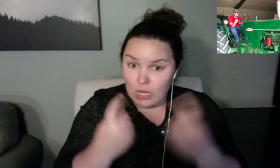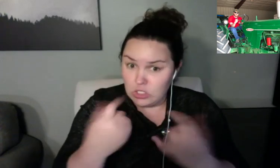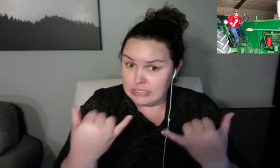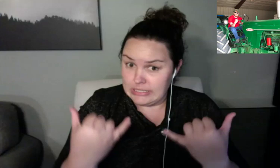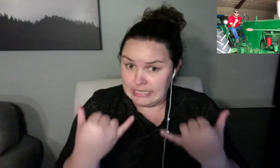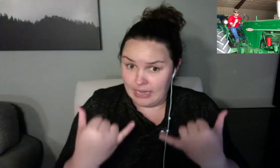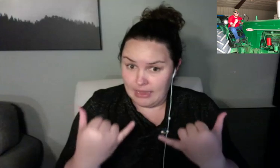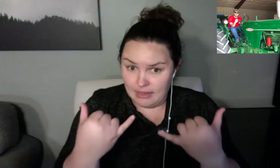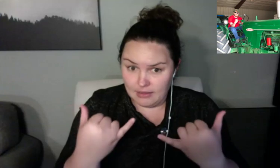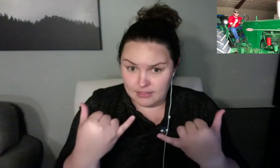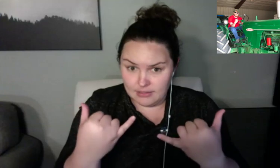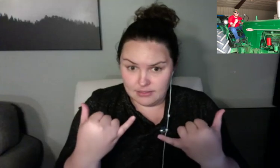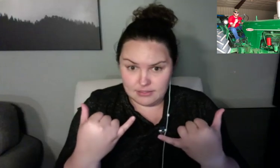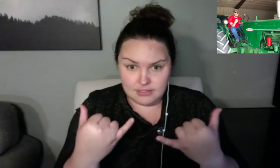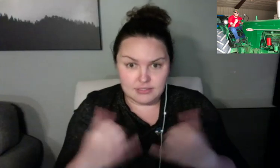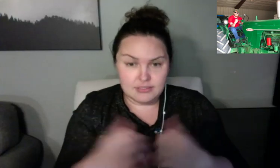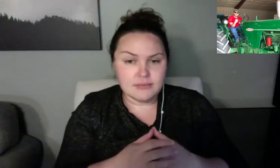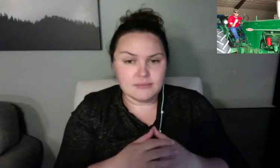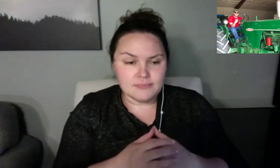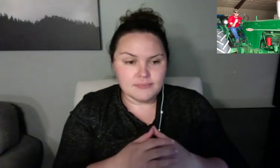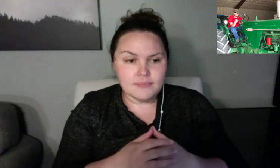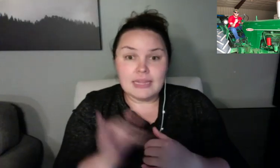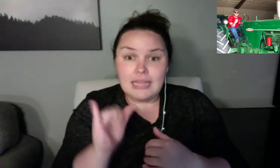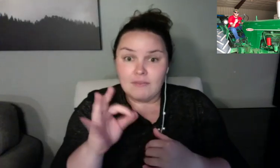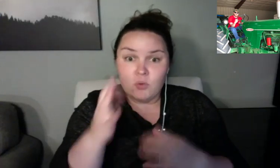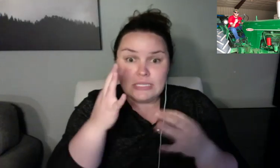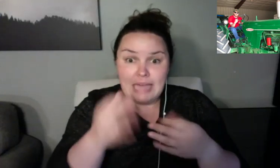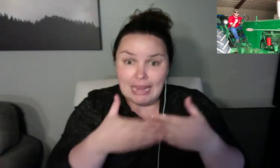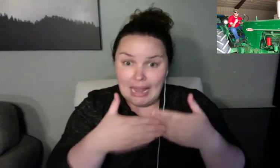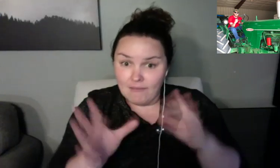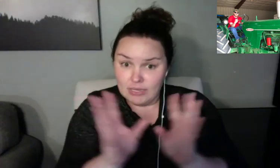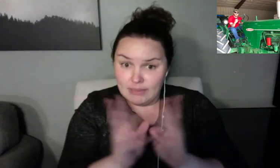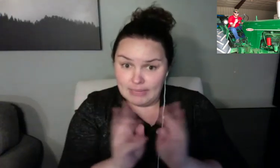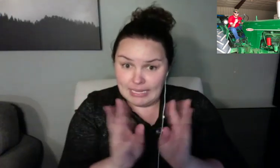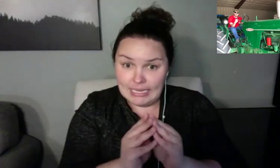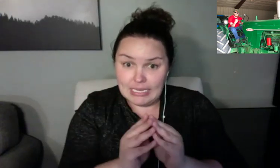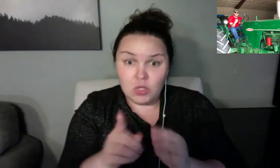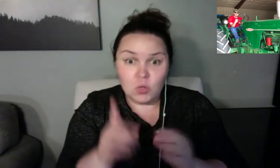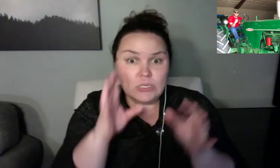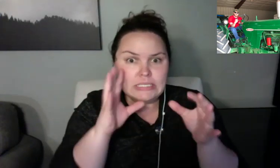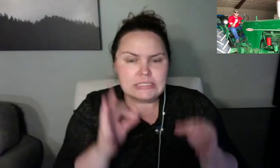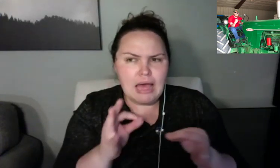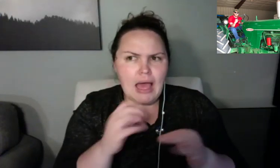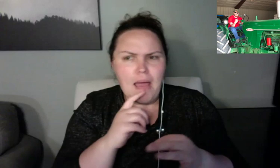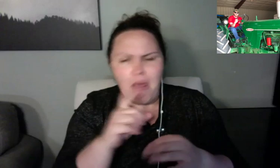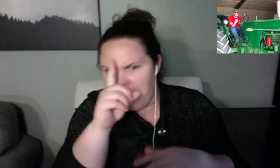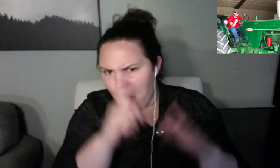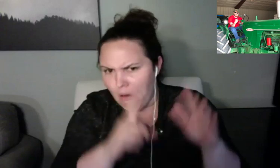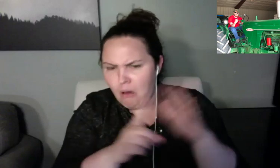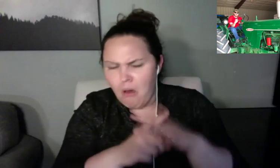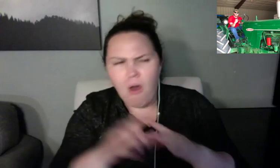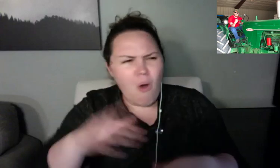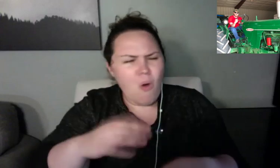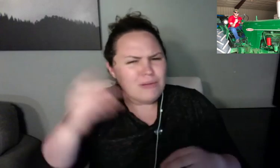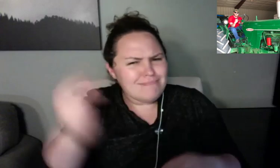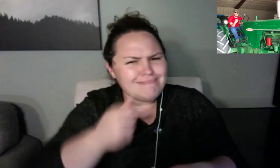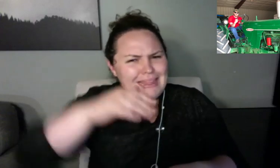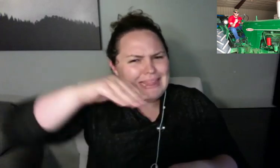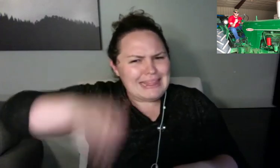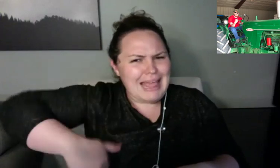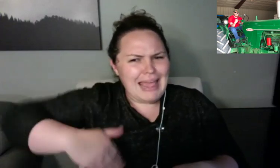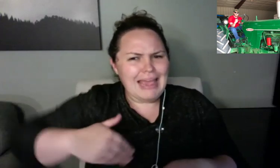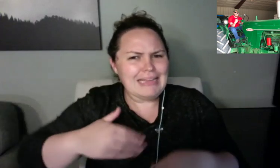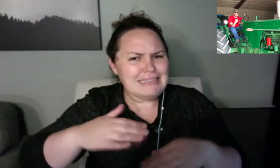And if you decide after the meeting or the show here that you have a question you didn't get a chance to ask it and